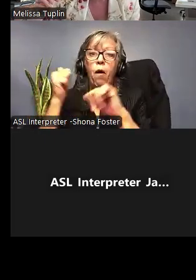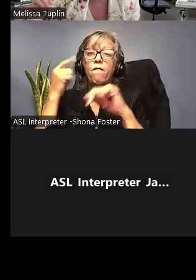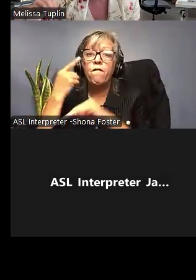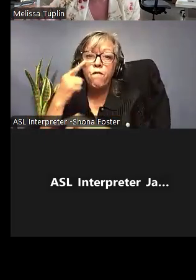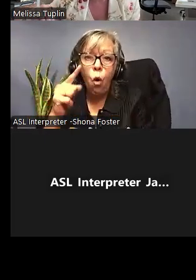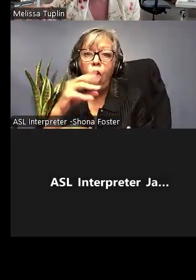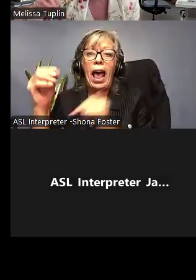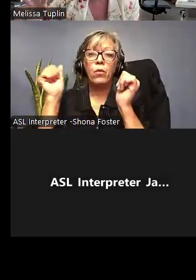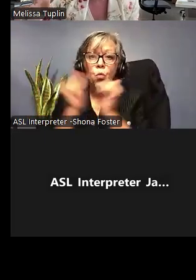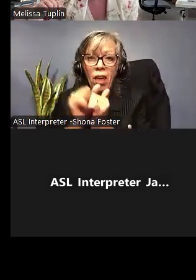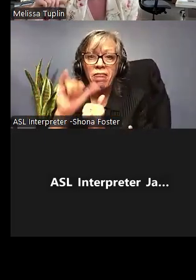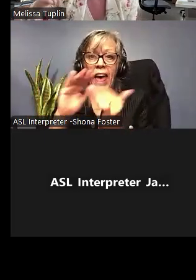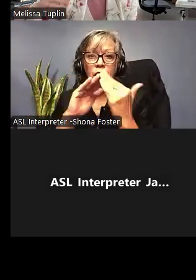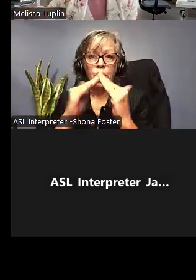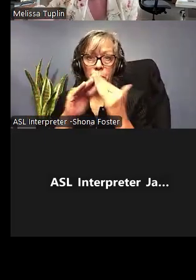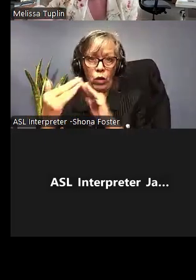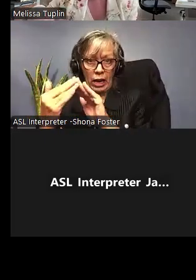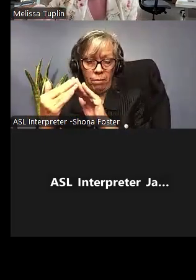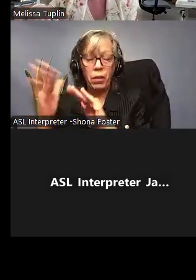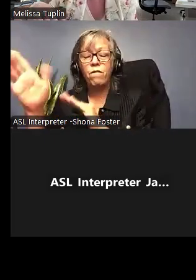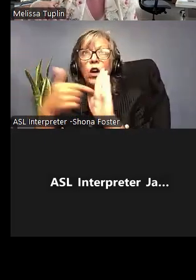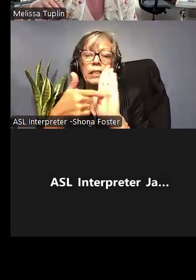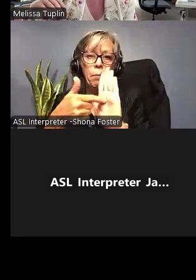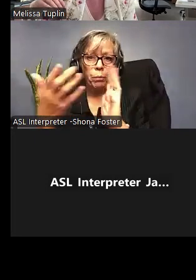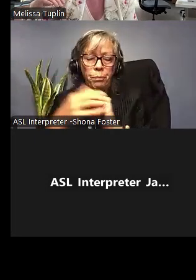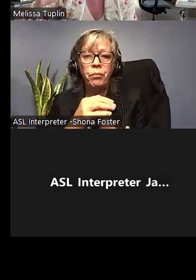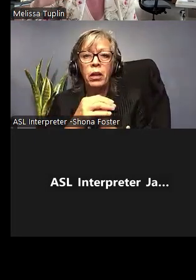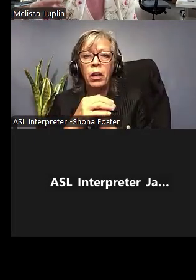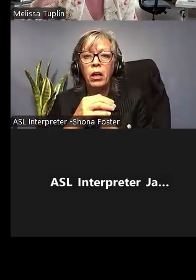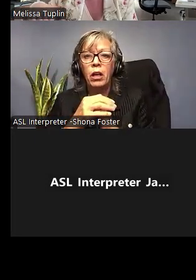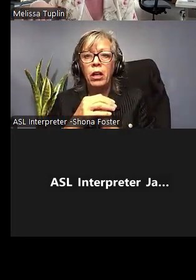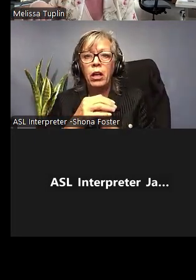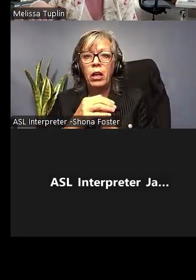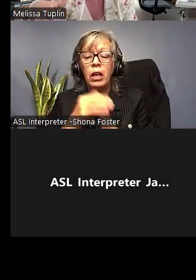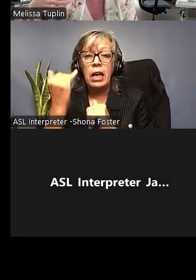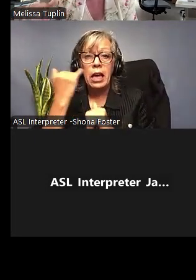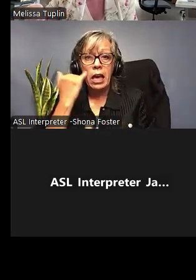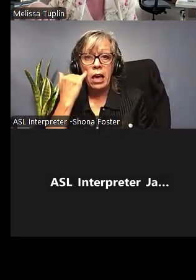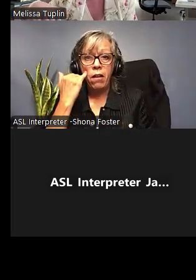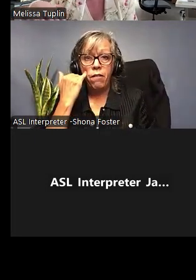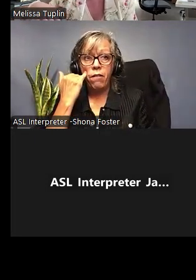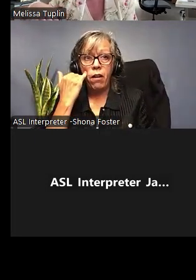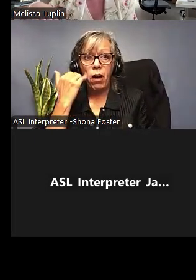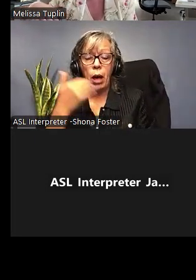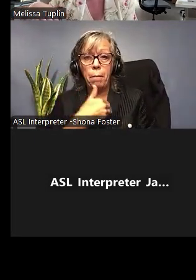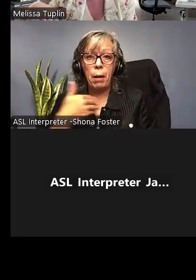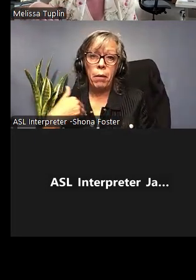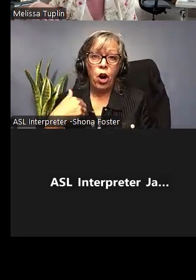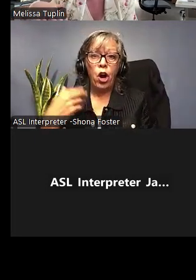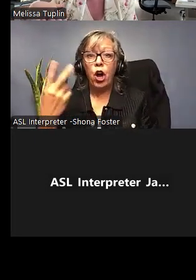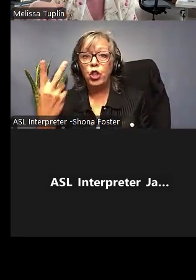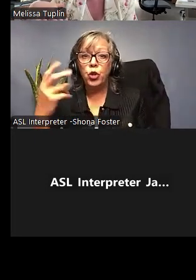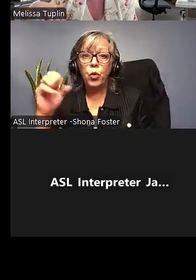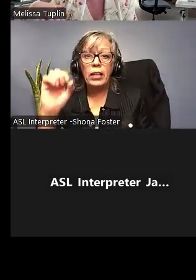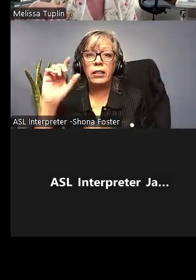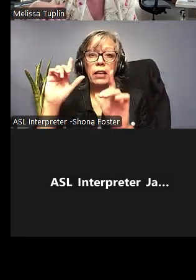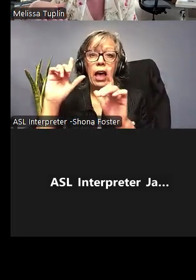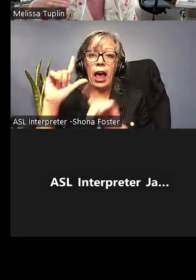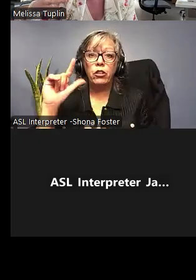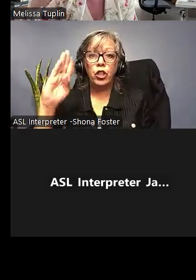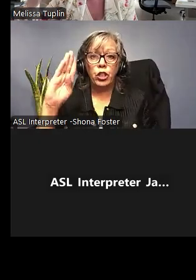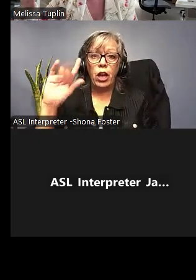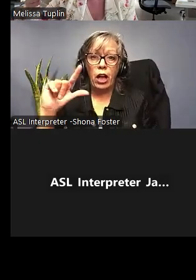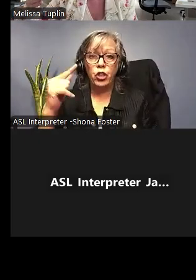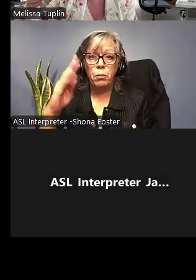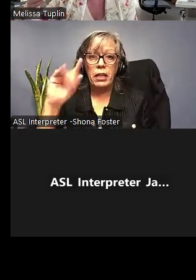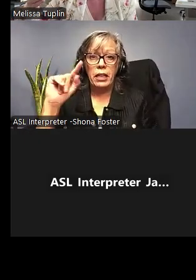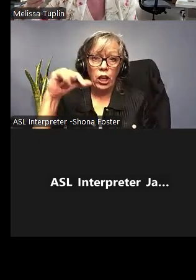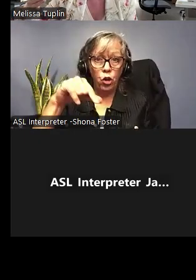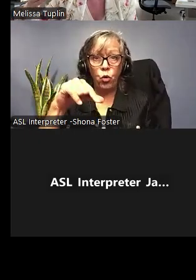that you're selecting. So, for example, if members of the 2SLGBTQIA+ community attended your event,